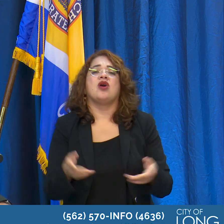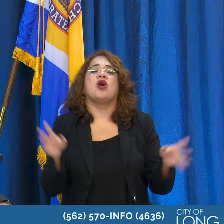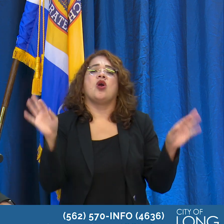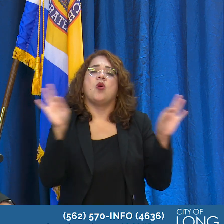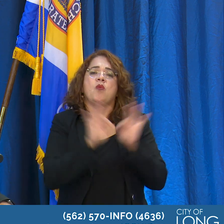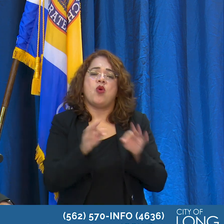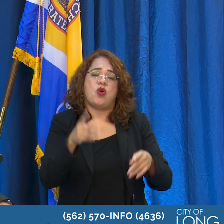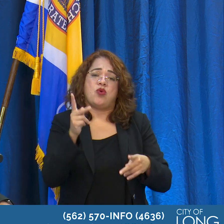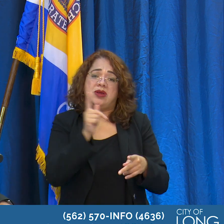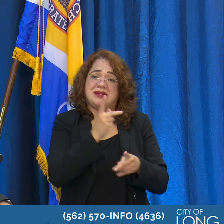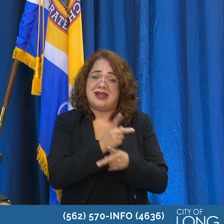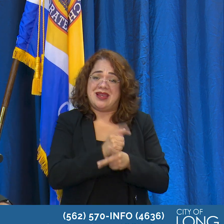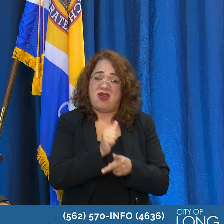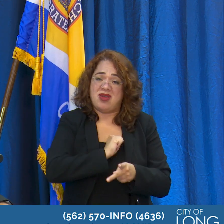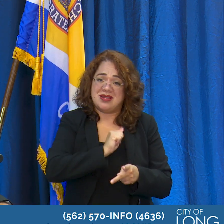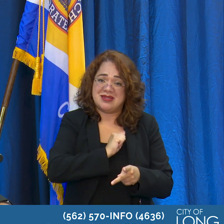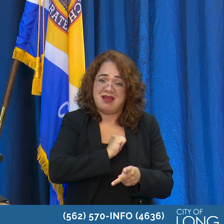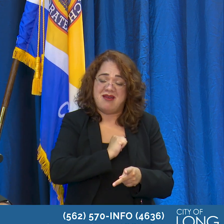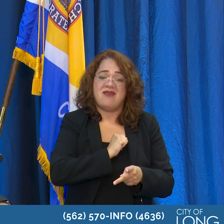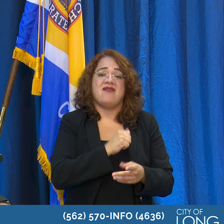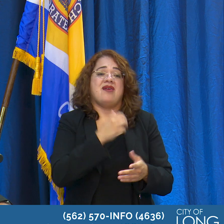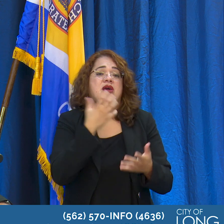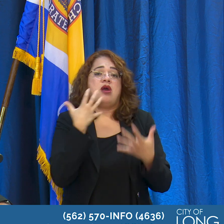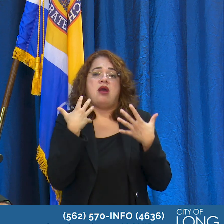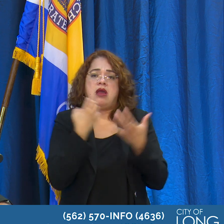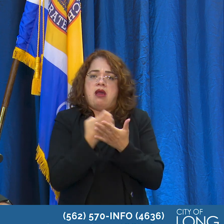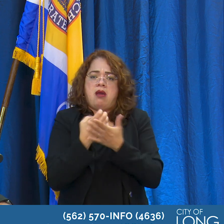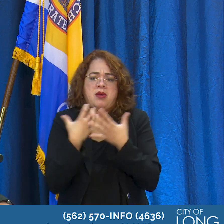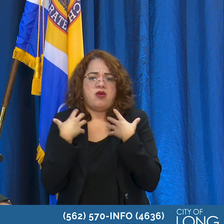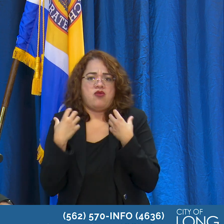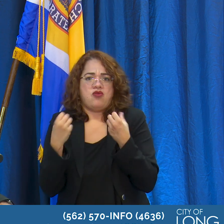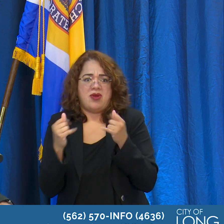of every single member of this community. I now want to move on and share some of